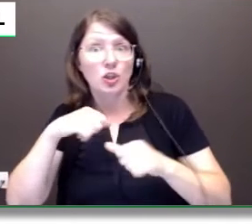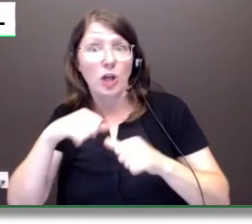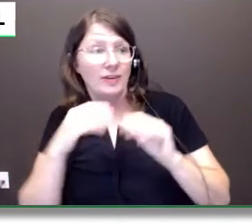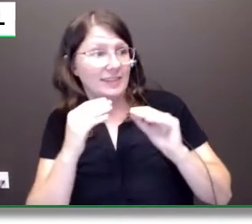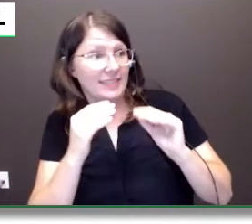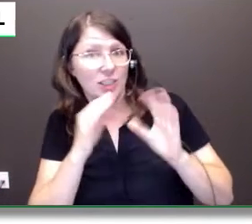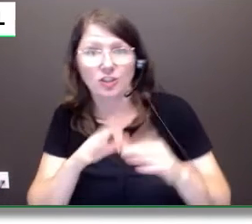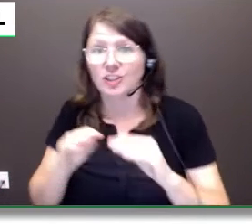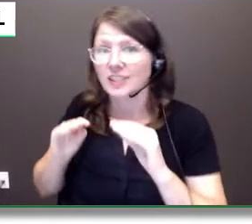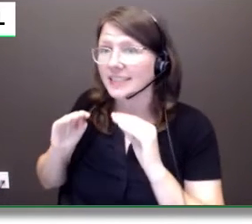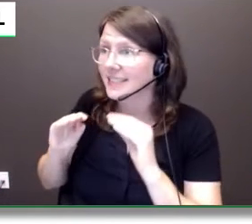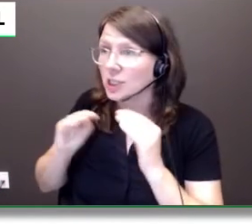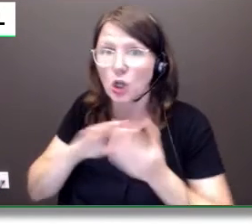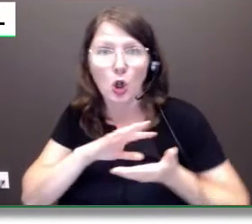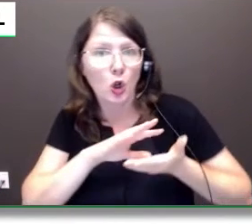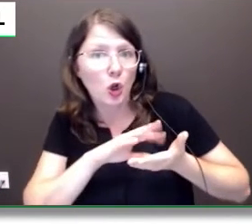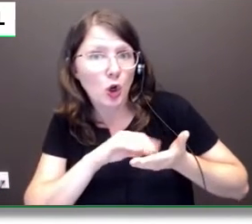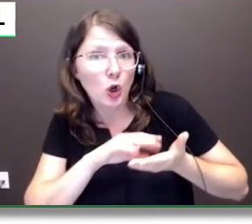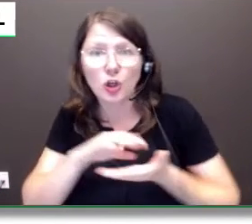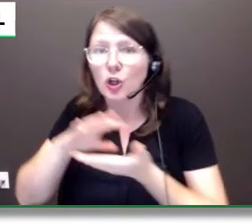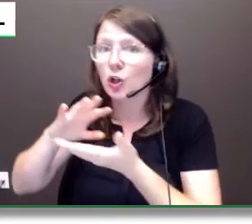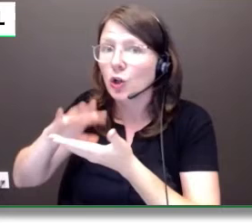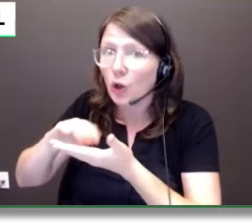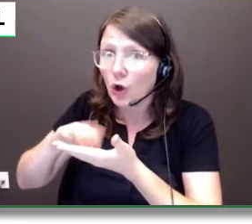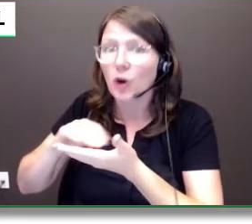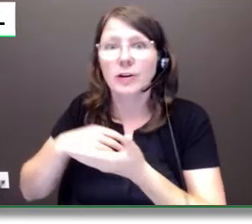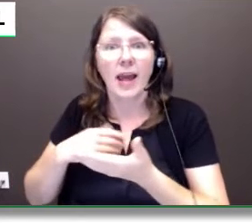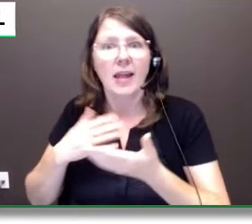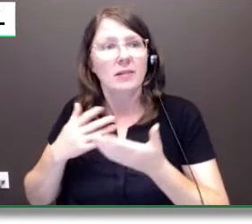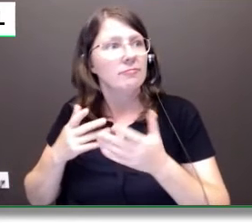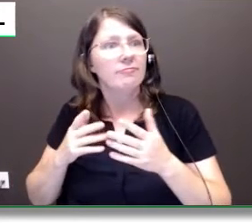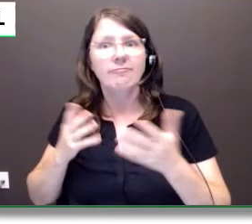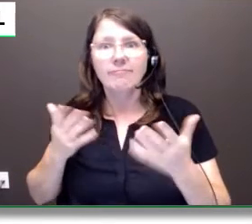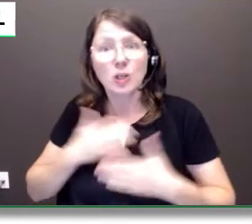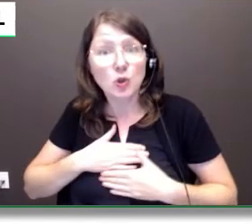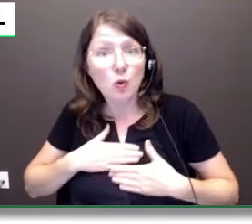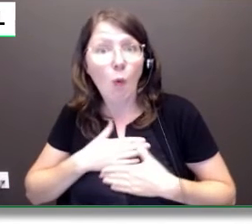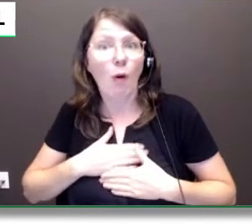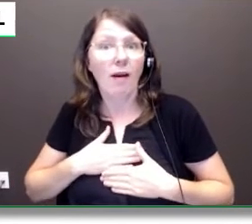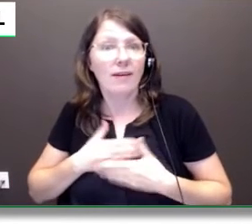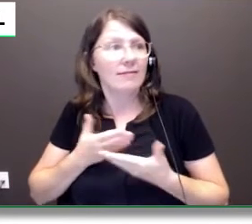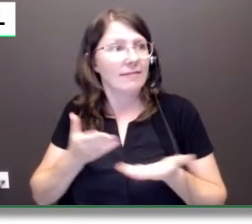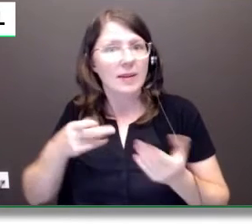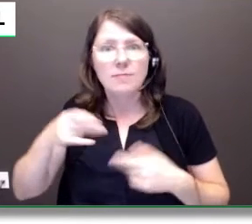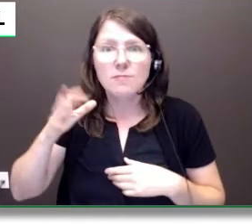together and in respectful manner and understanding our languages really and